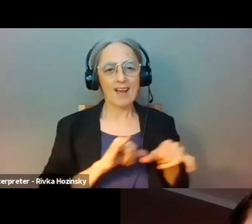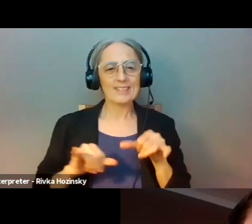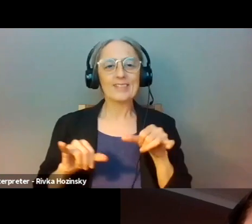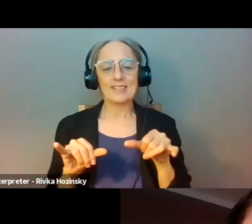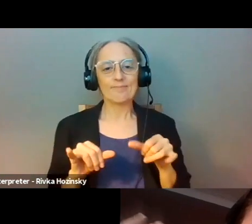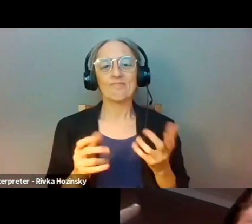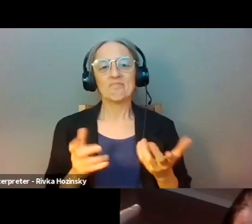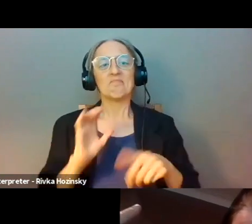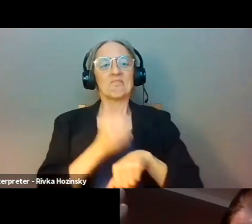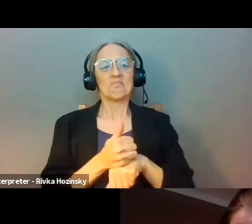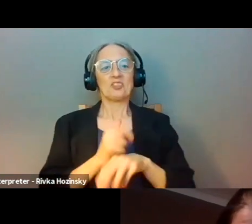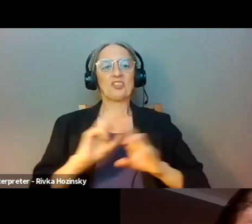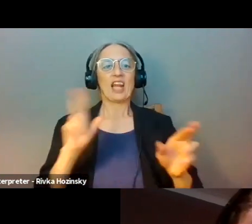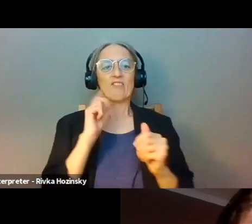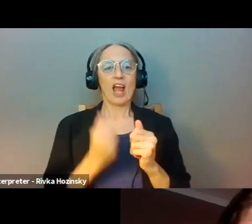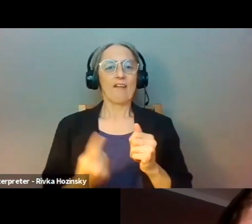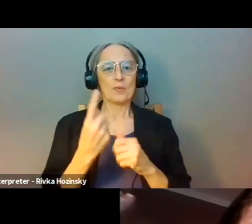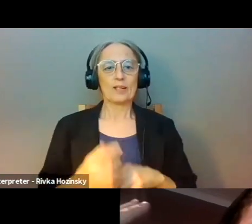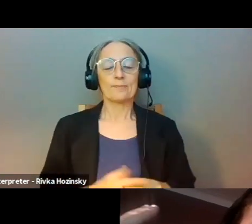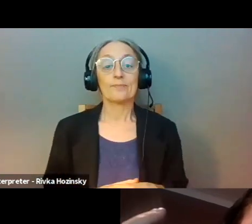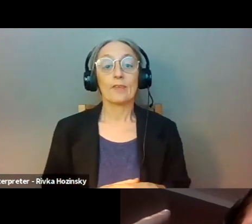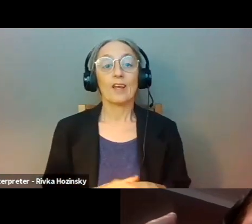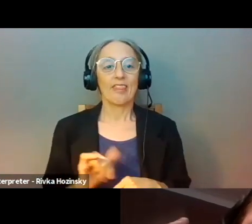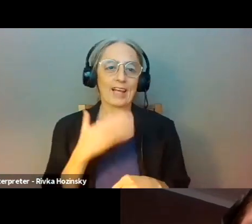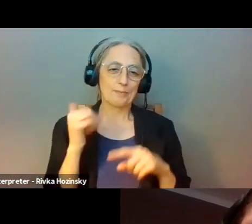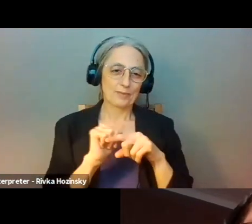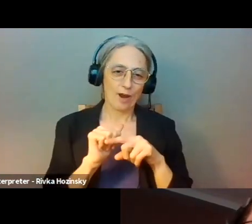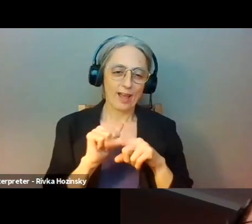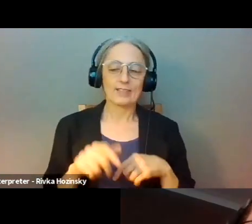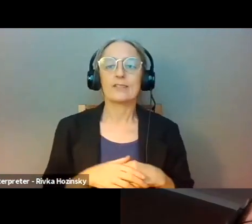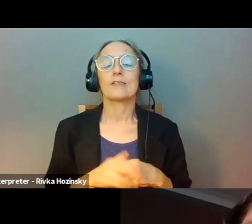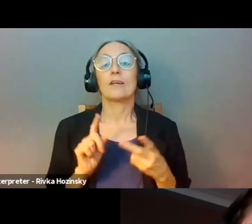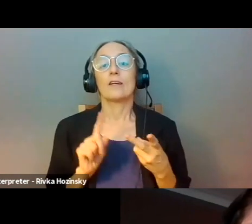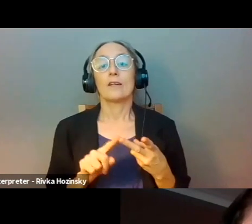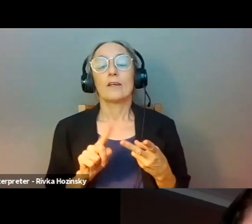I would say for best practices, as well as if you are an individual who is